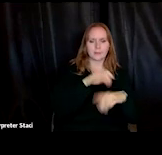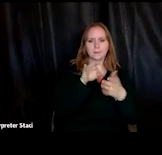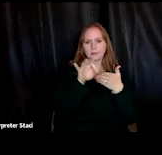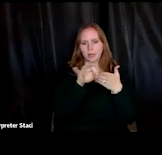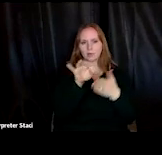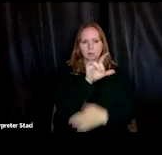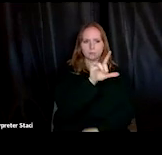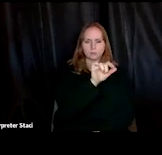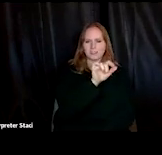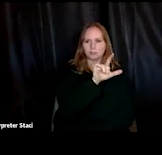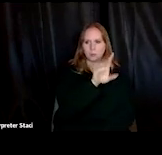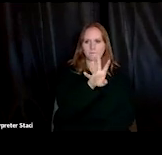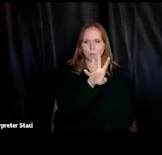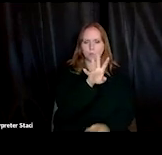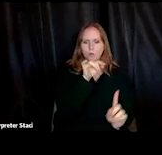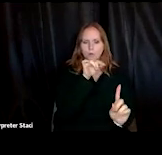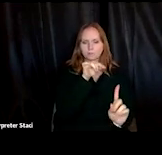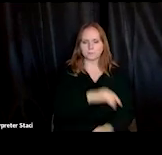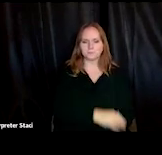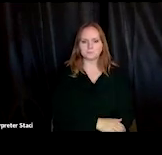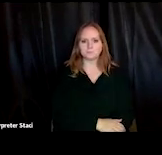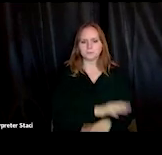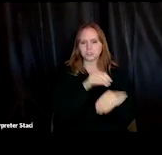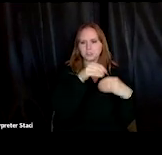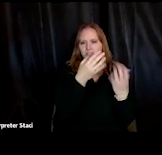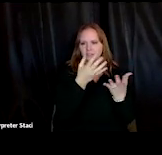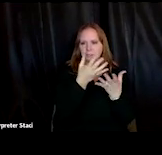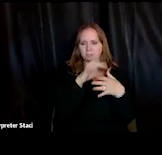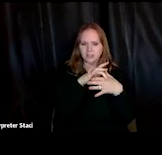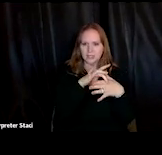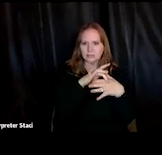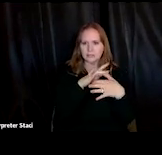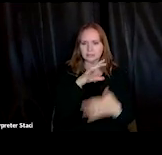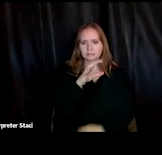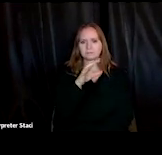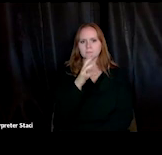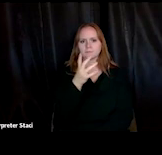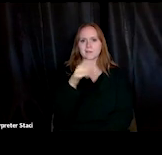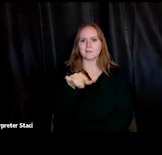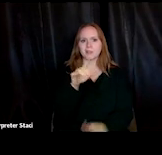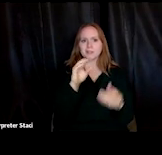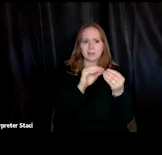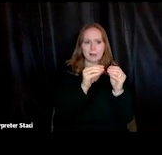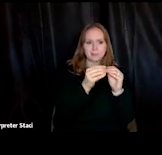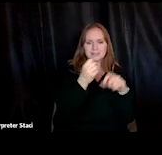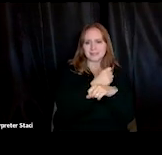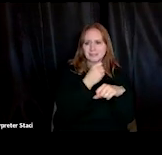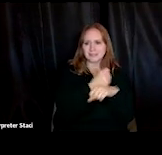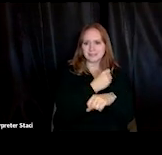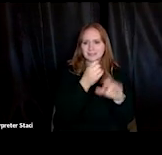just to give some context and numbers for who is experiencing homelessness within our state.